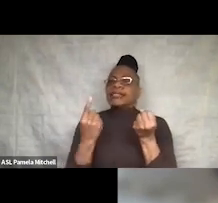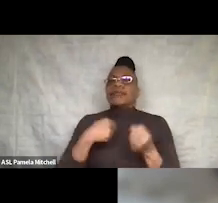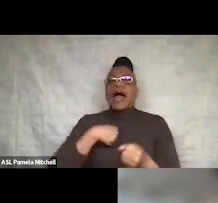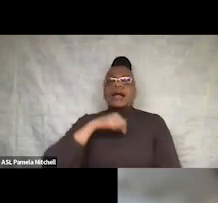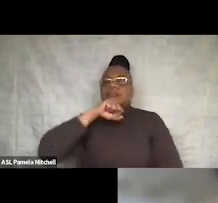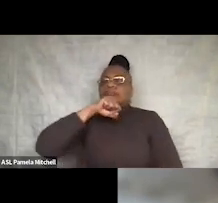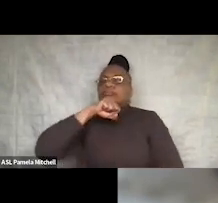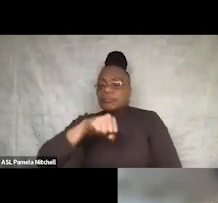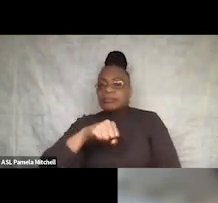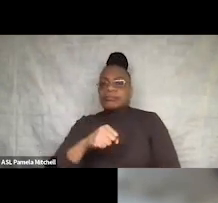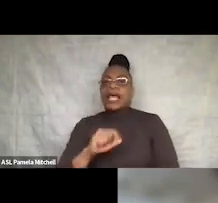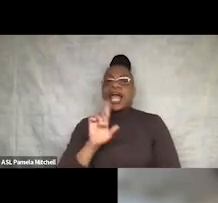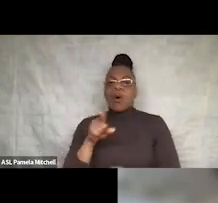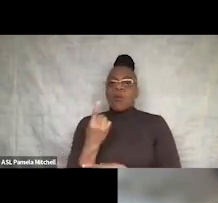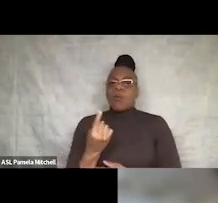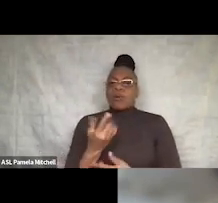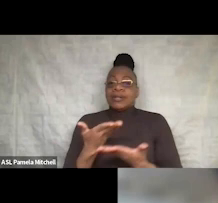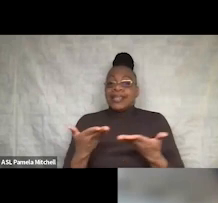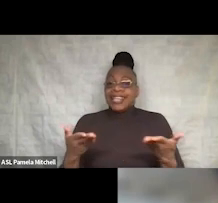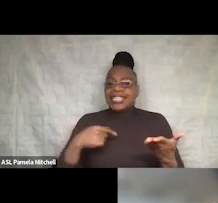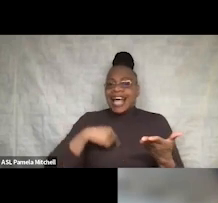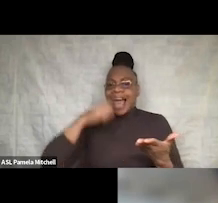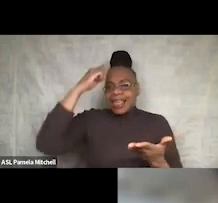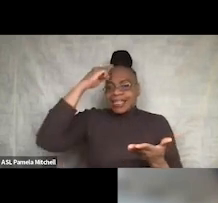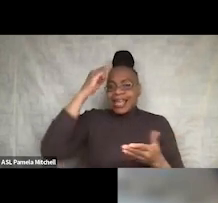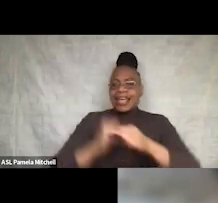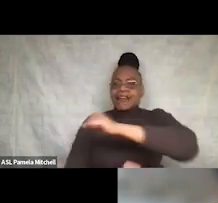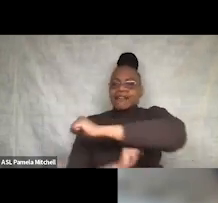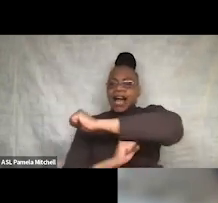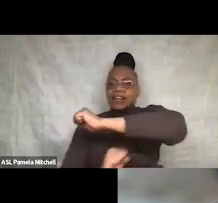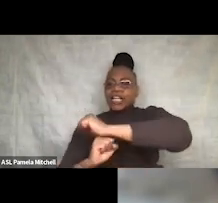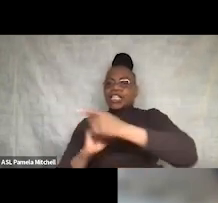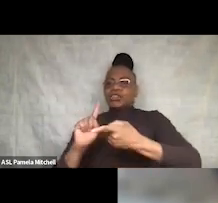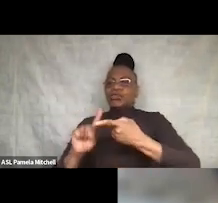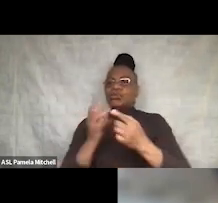And one of the things that I think Foundations to Freedom is really, really proud of is,